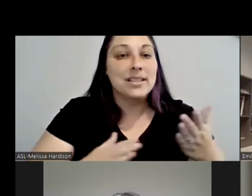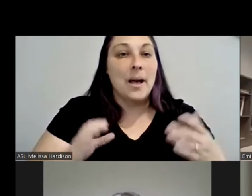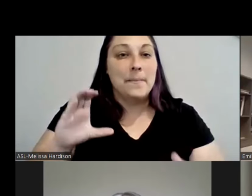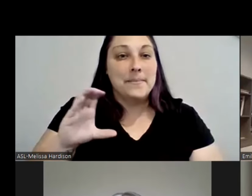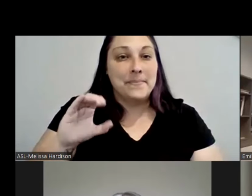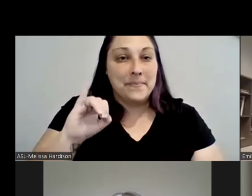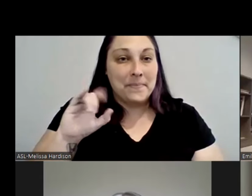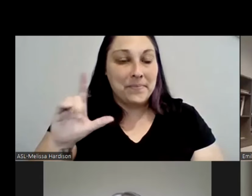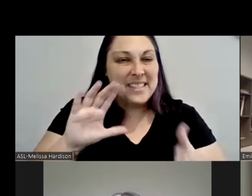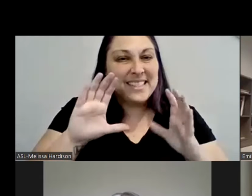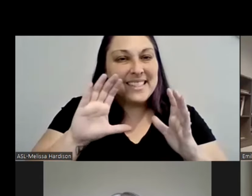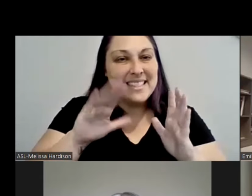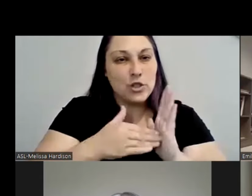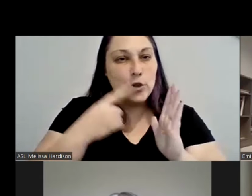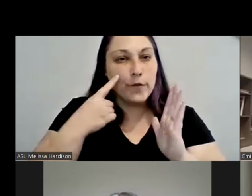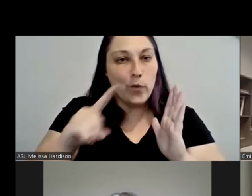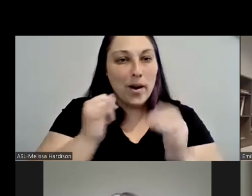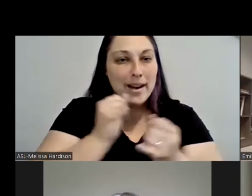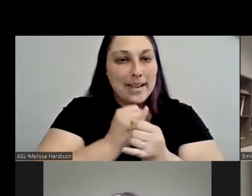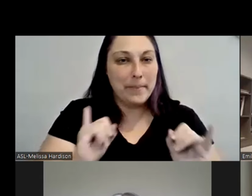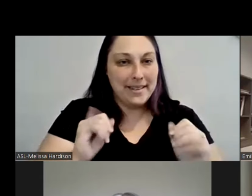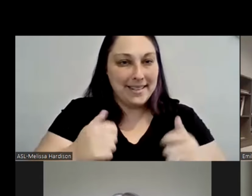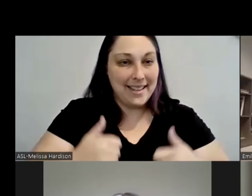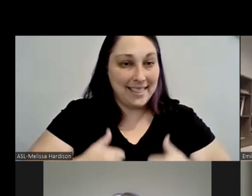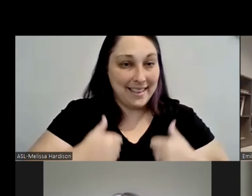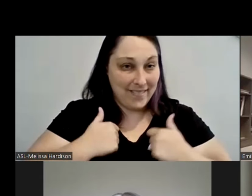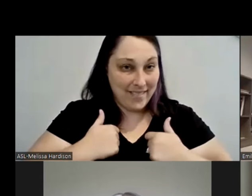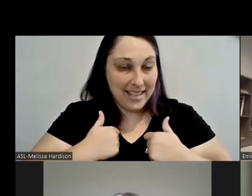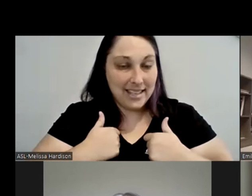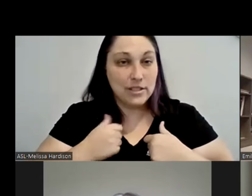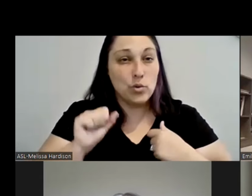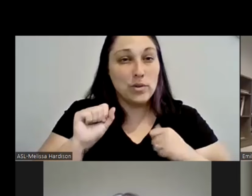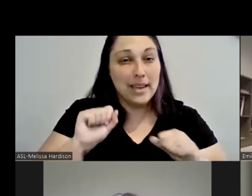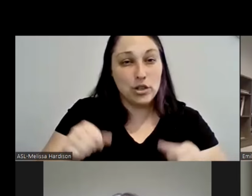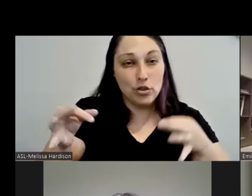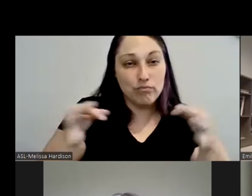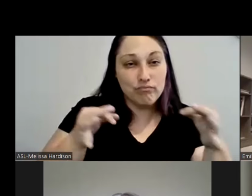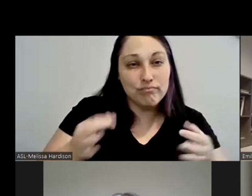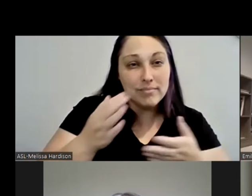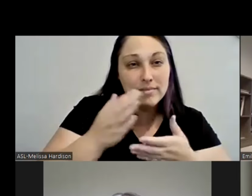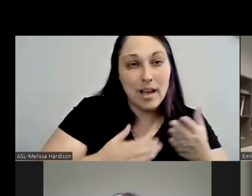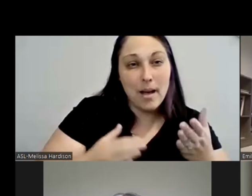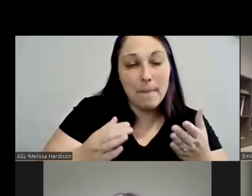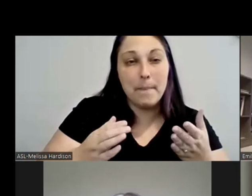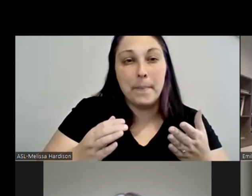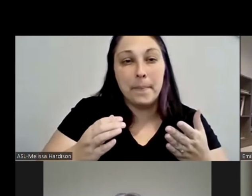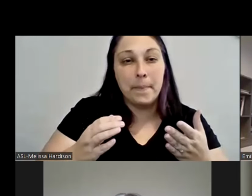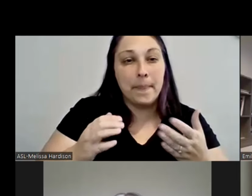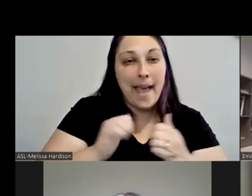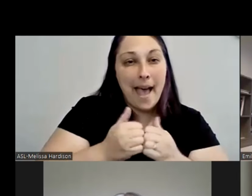A consumer looking to find information for yourself, or other? So if you take a moment to complete that poll that would be great.